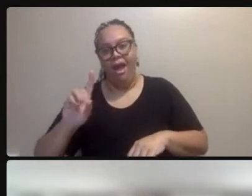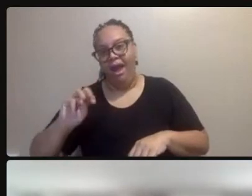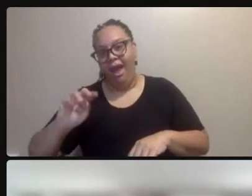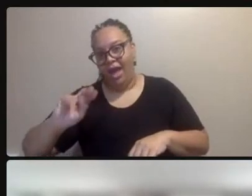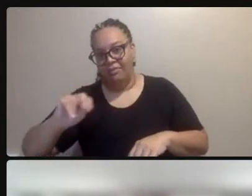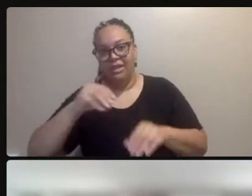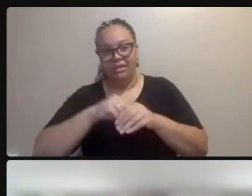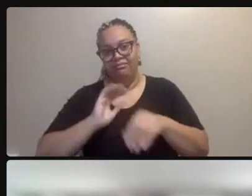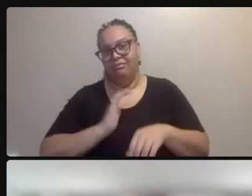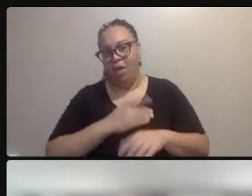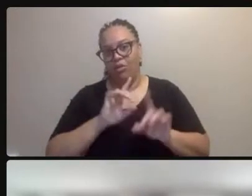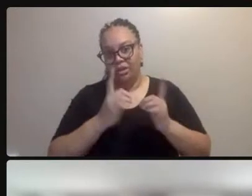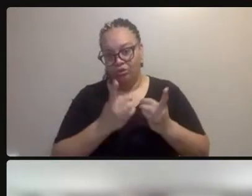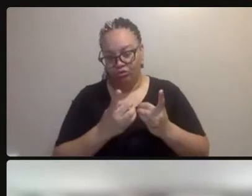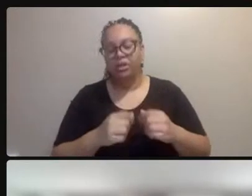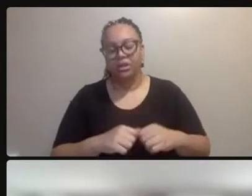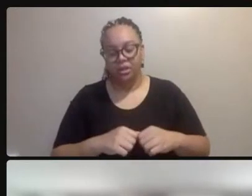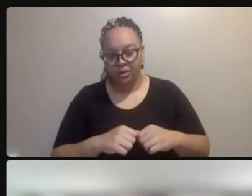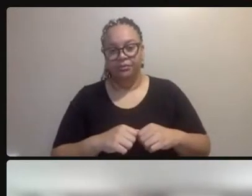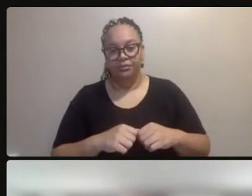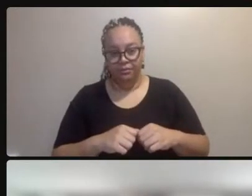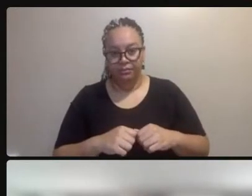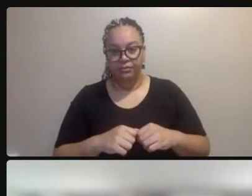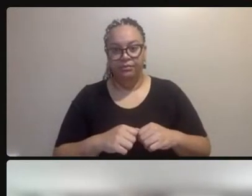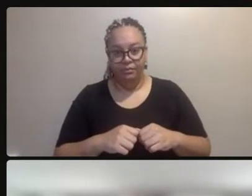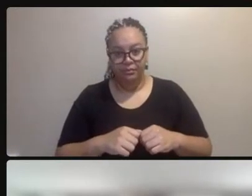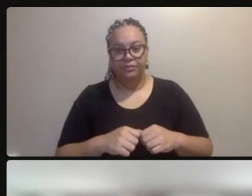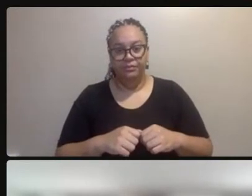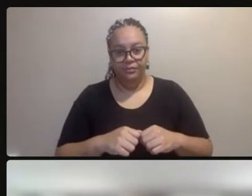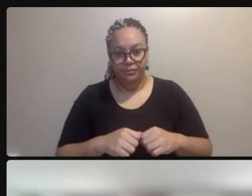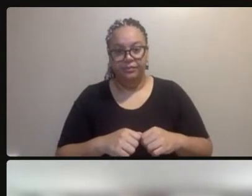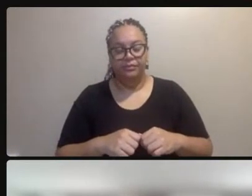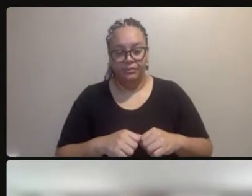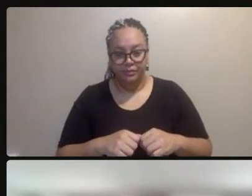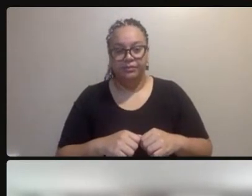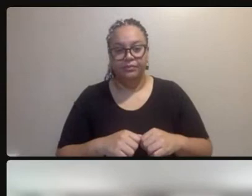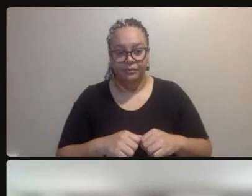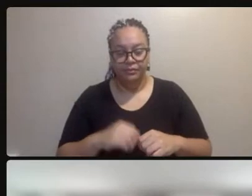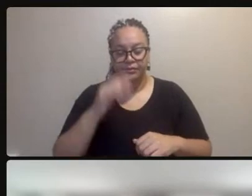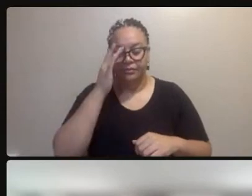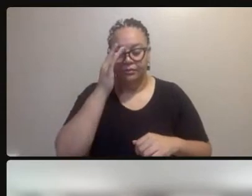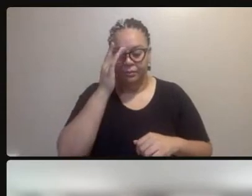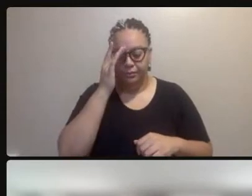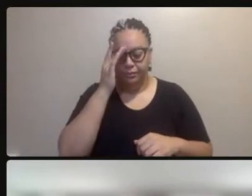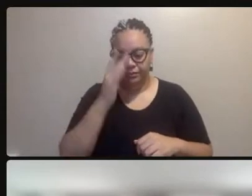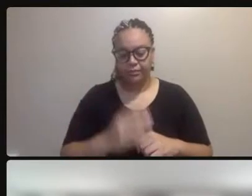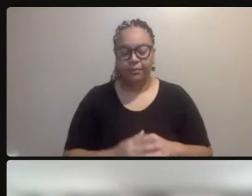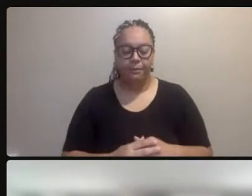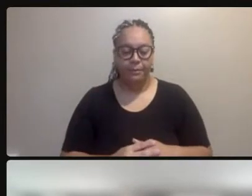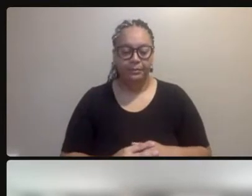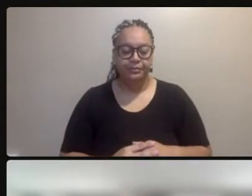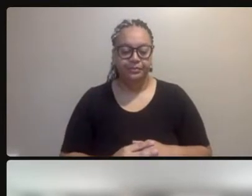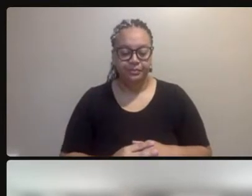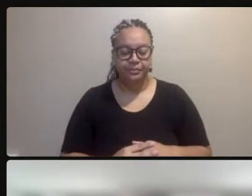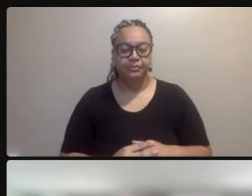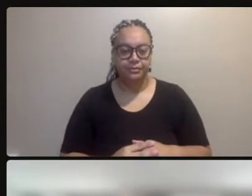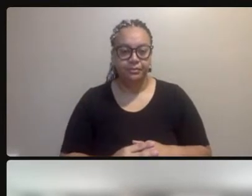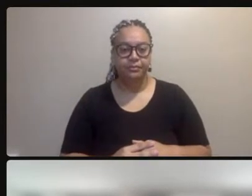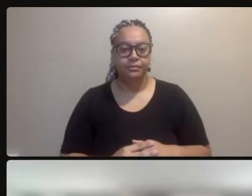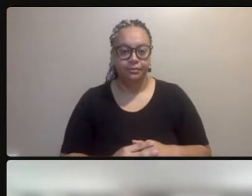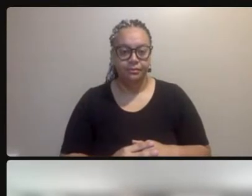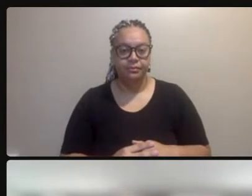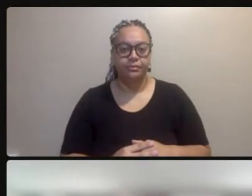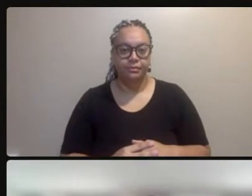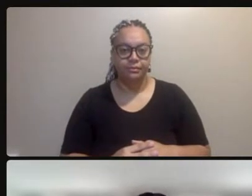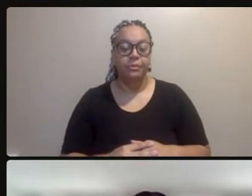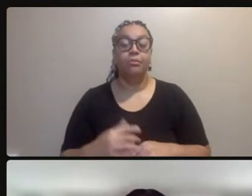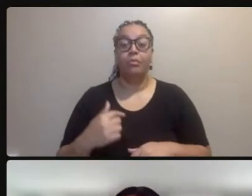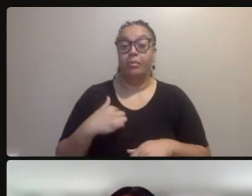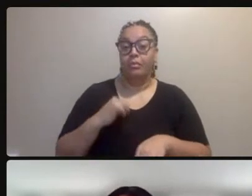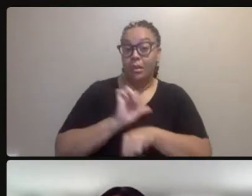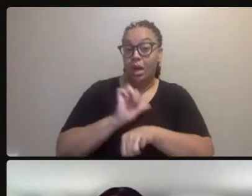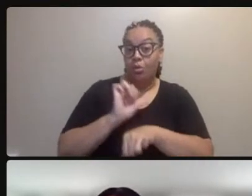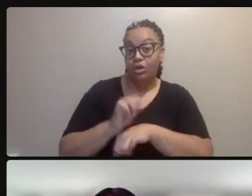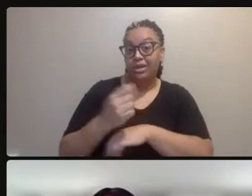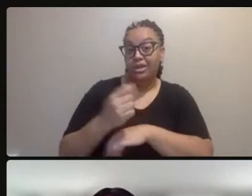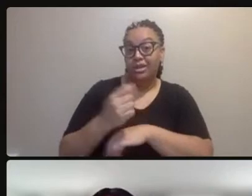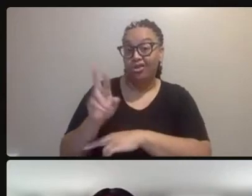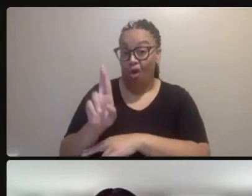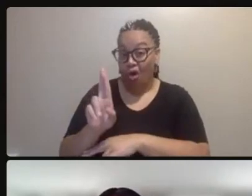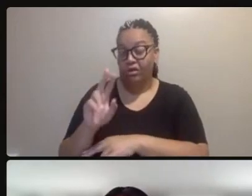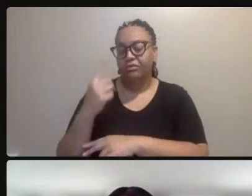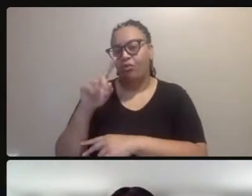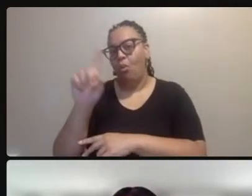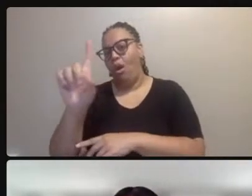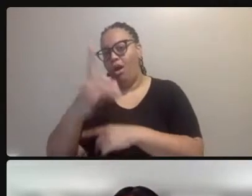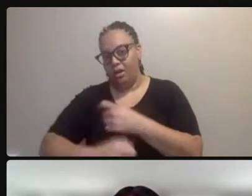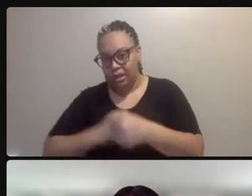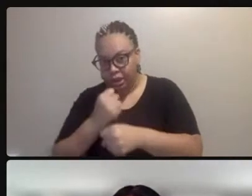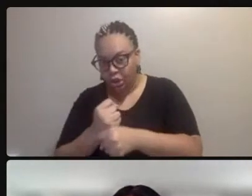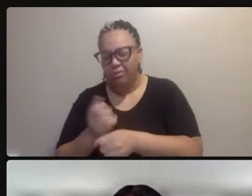DIVERSITY ISSUES OR HIRING OF